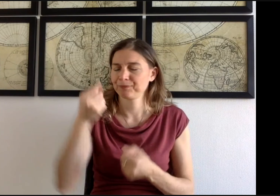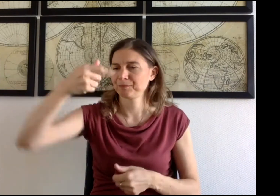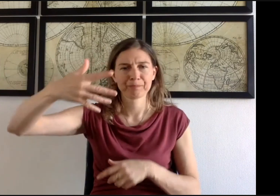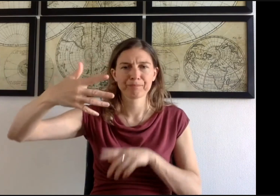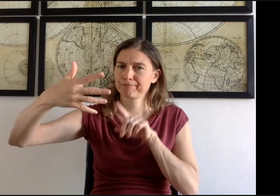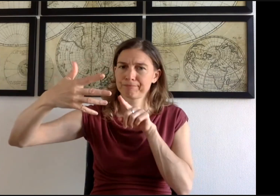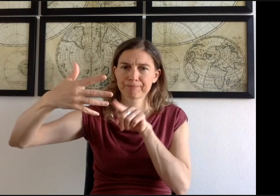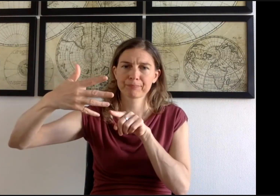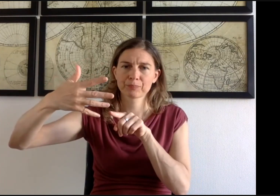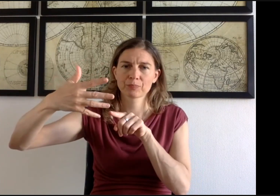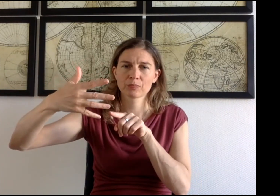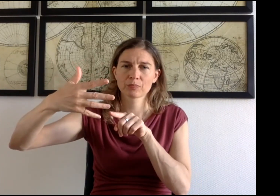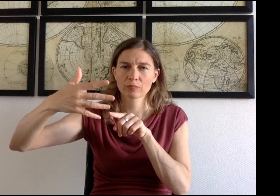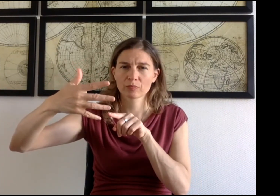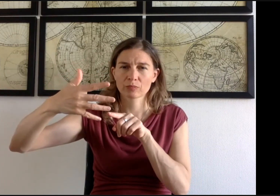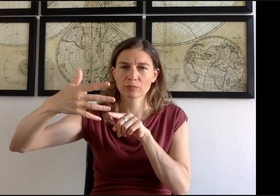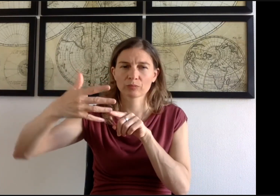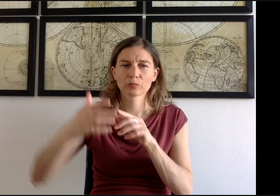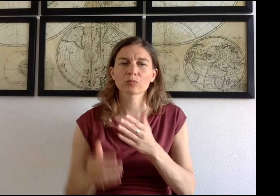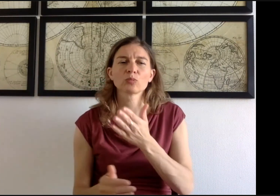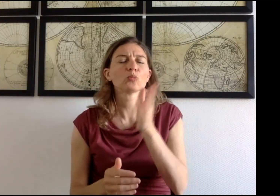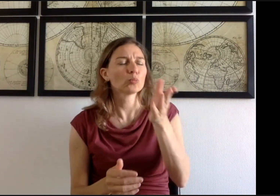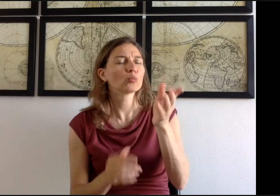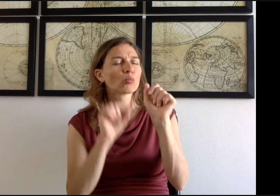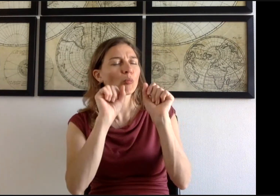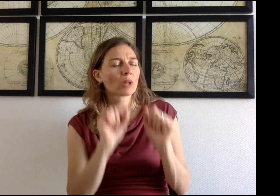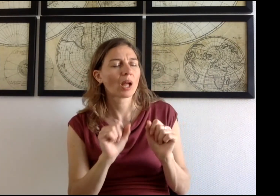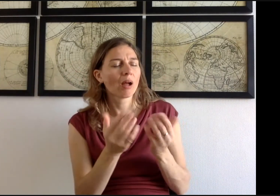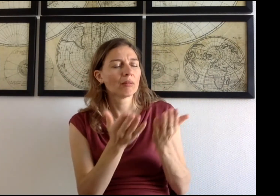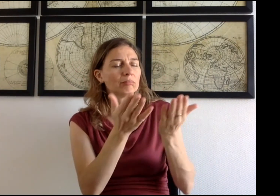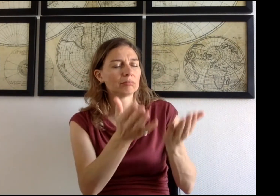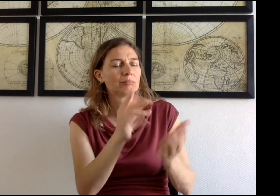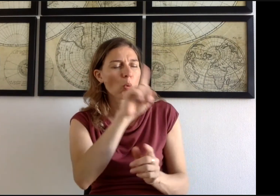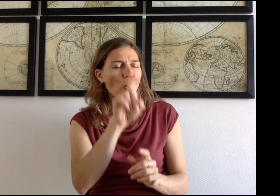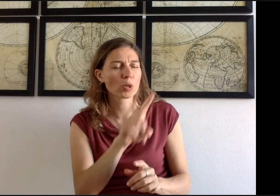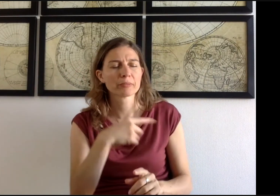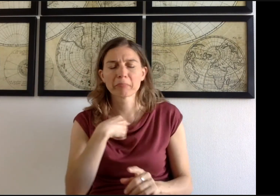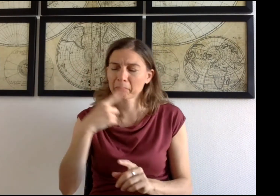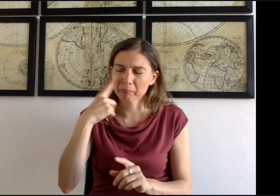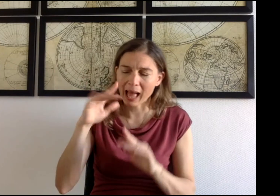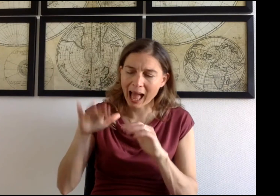I think you can move to the questions. I'll try to solve this quickly, André.